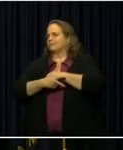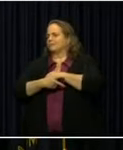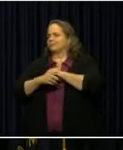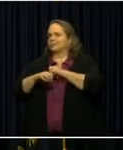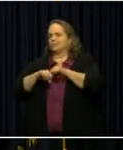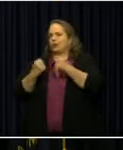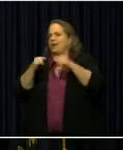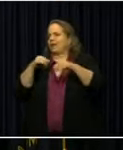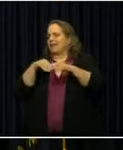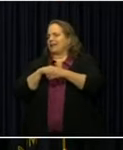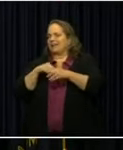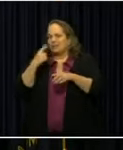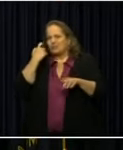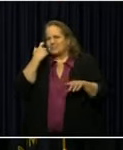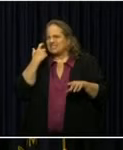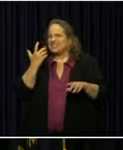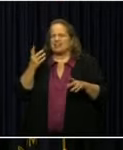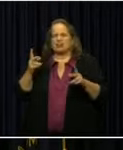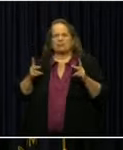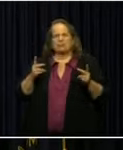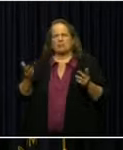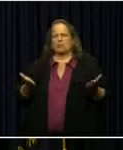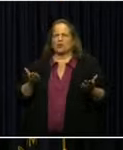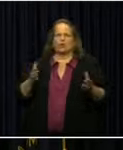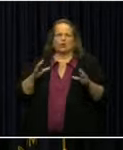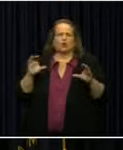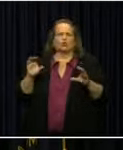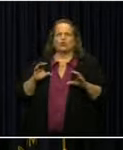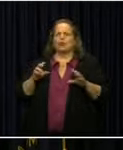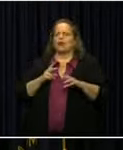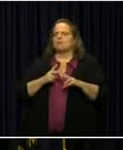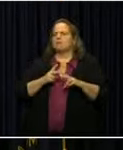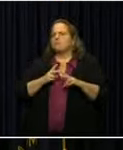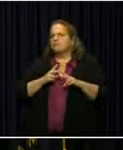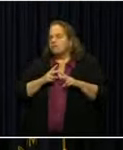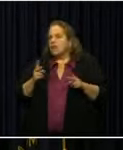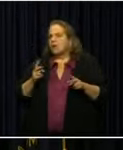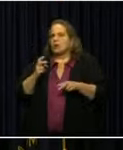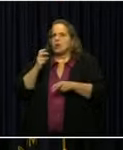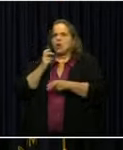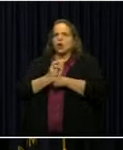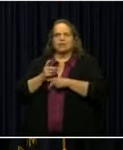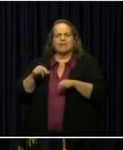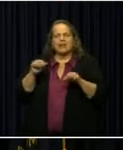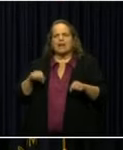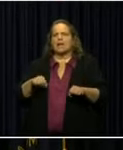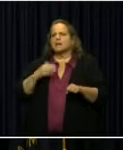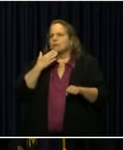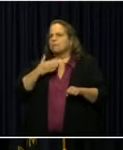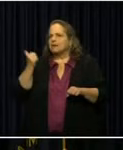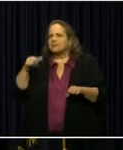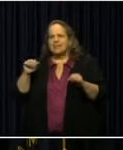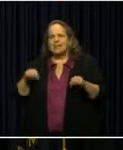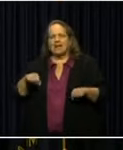THE CENSUS AS THE NUMBER ONE STATE IN THE SOUTH FOR OUR RESPONSE.